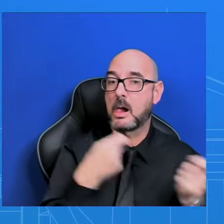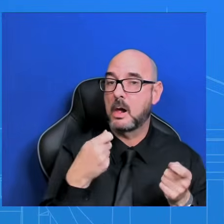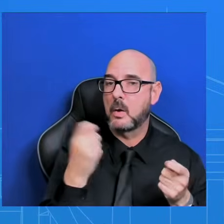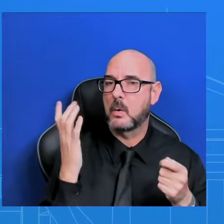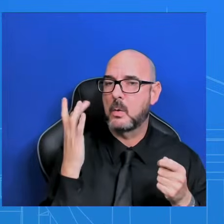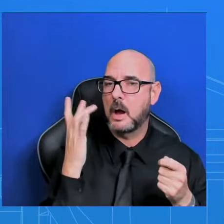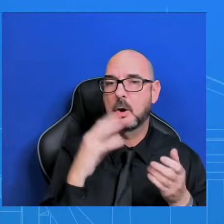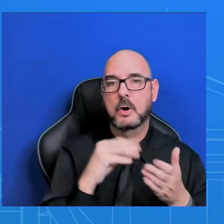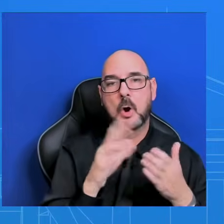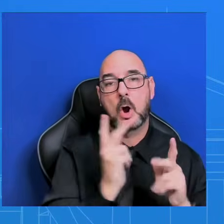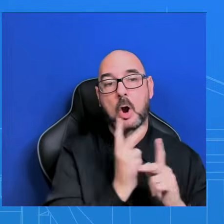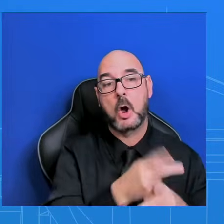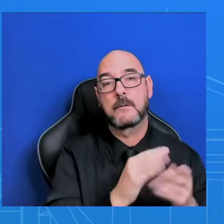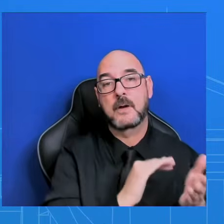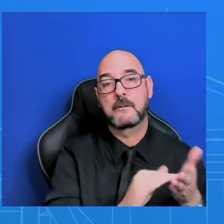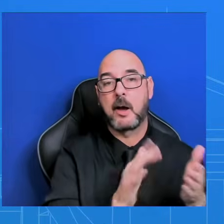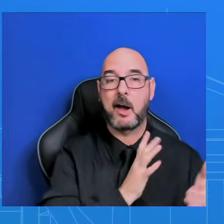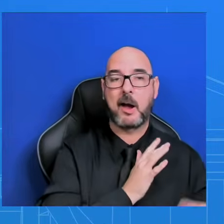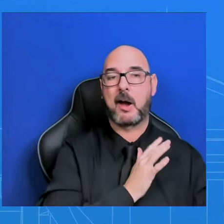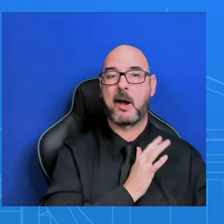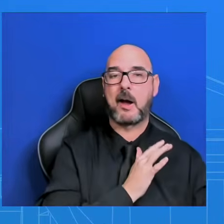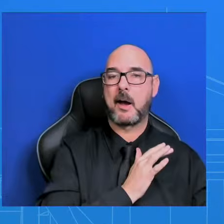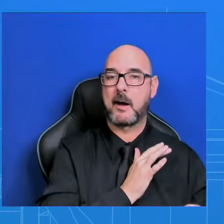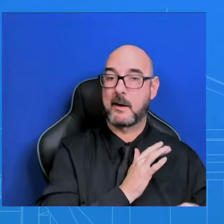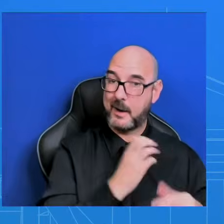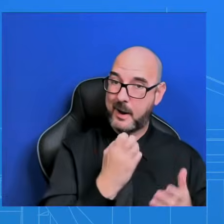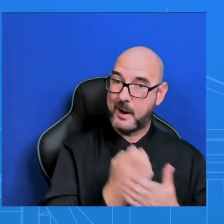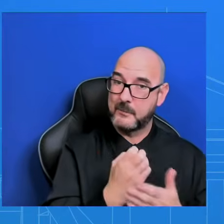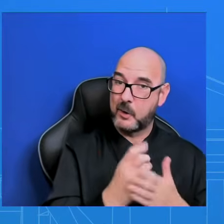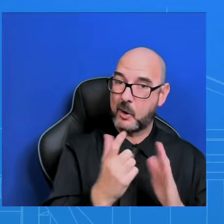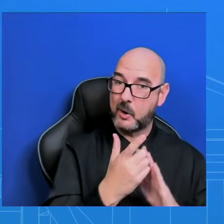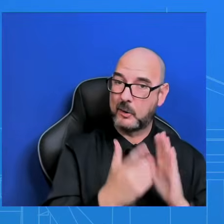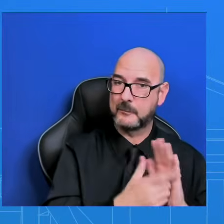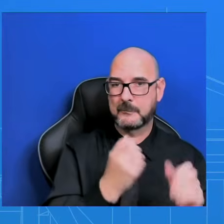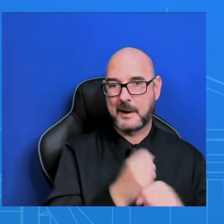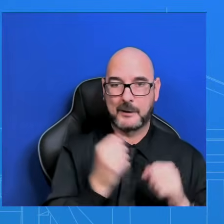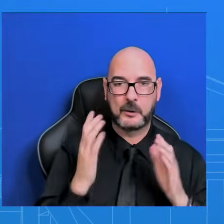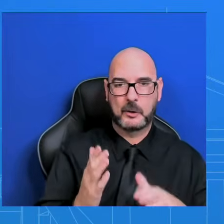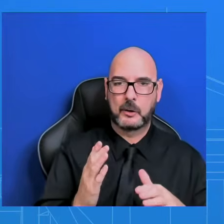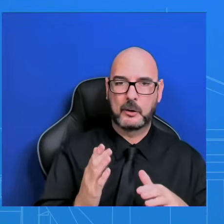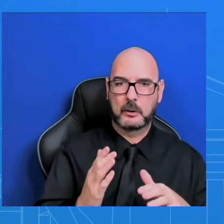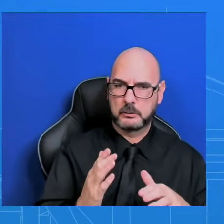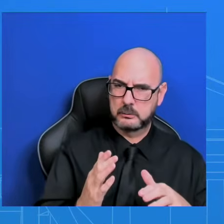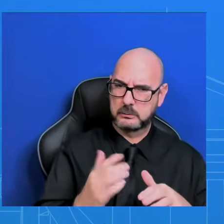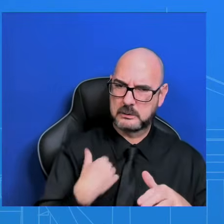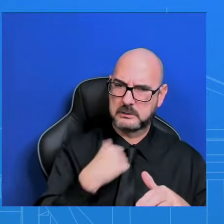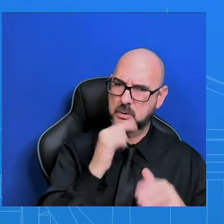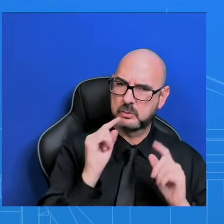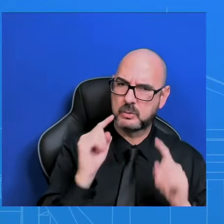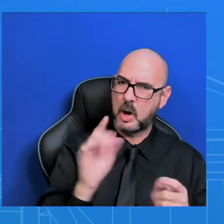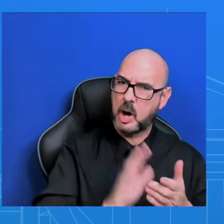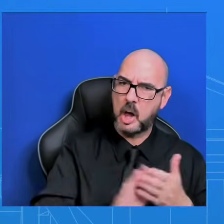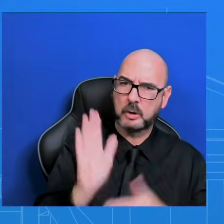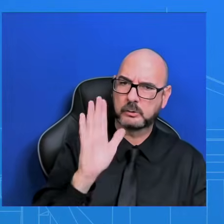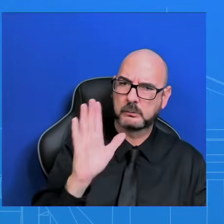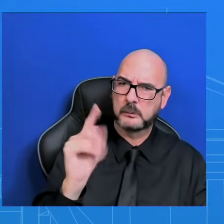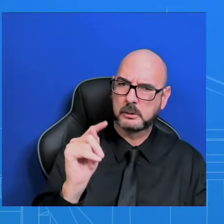saying it's not fair for Americans who didn't go to college to have to pay for those who racked up too much debt. What is the White House response to that ? Ms. Jean-Pierre: Well, we've heard